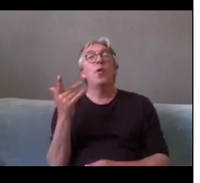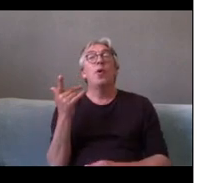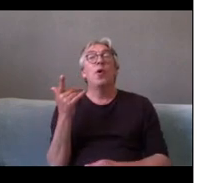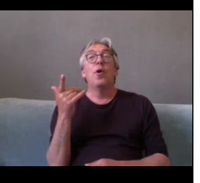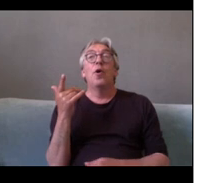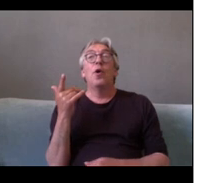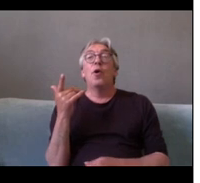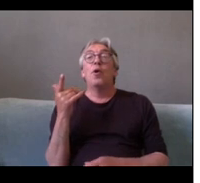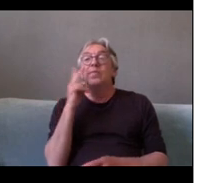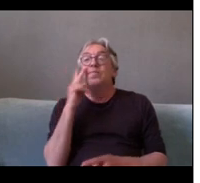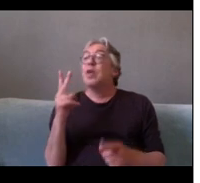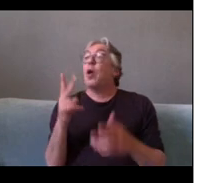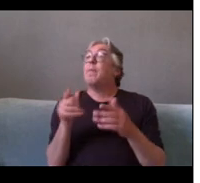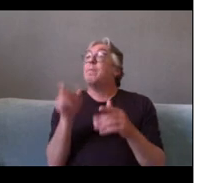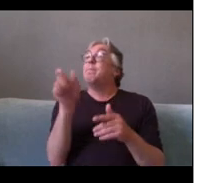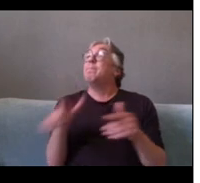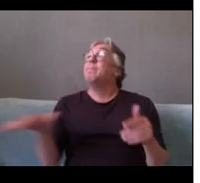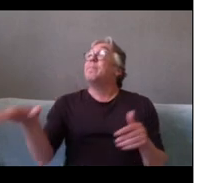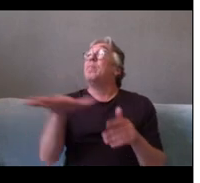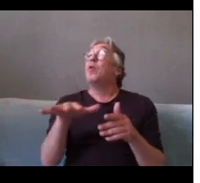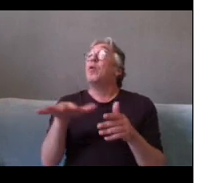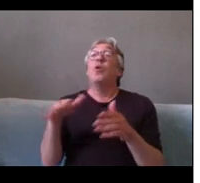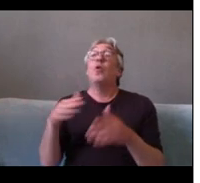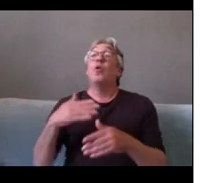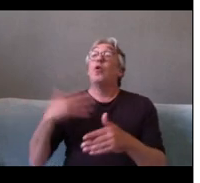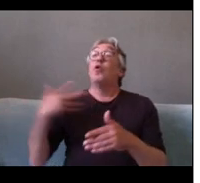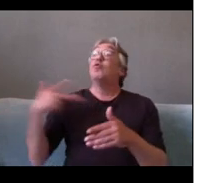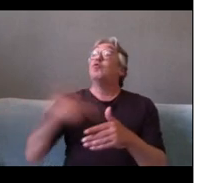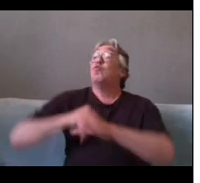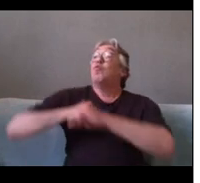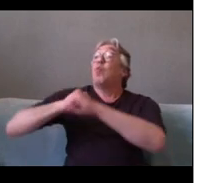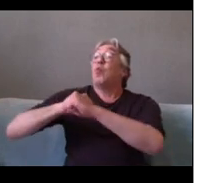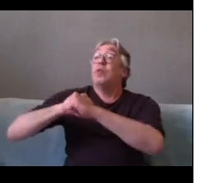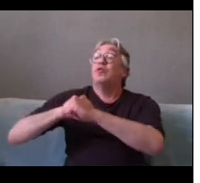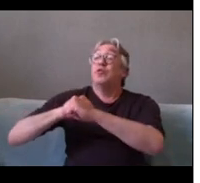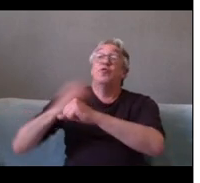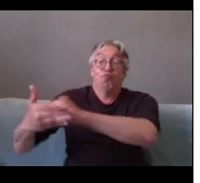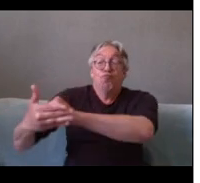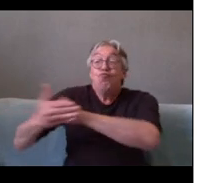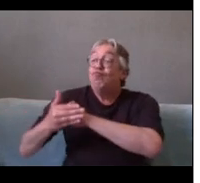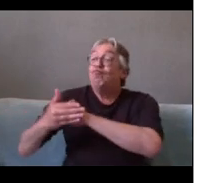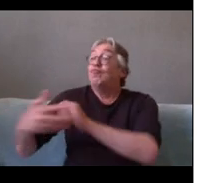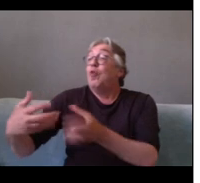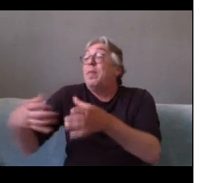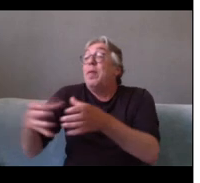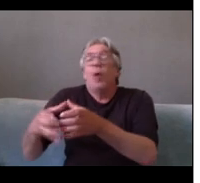covered by social protection systems for persons with disabilities.